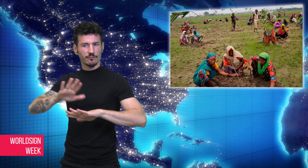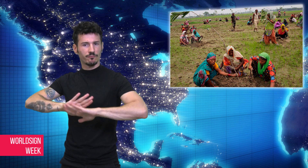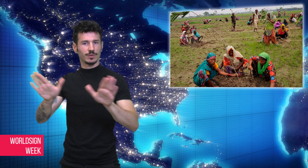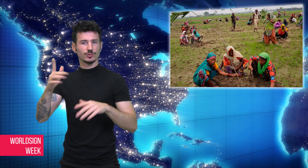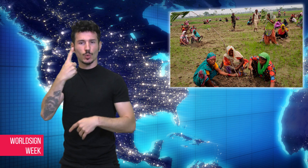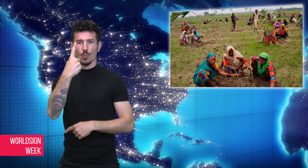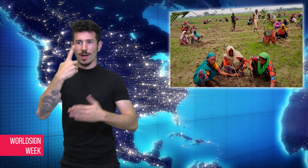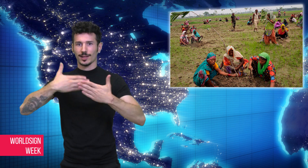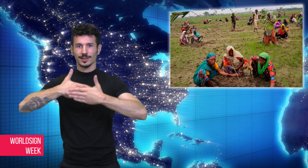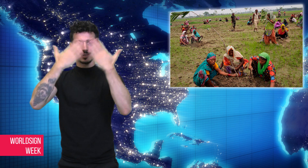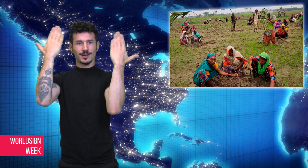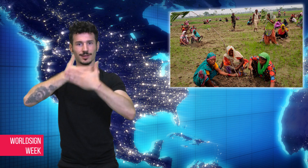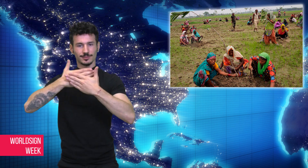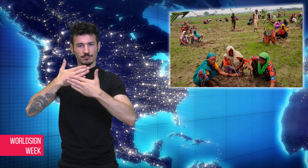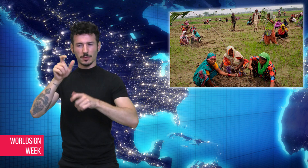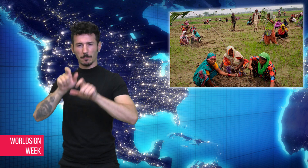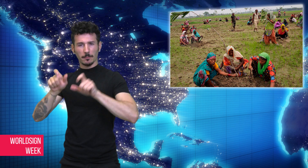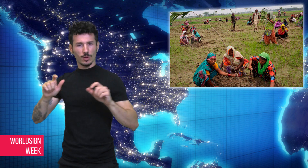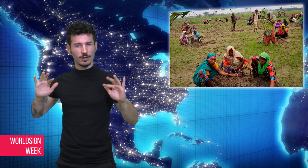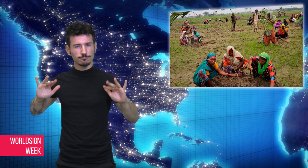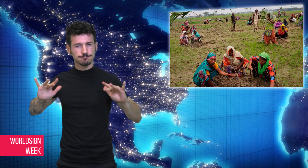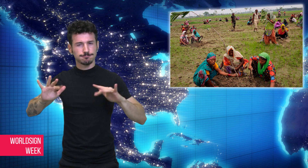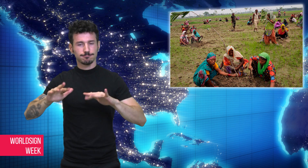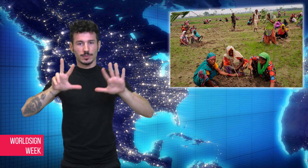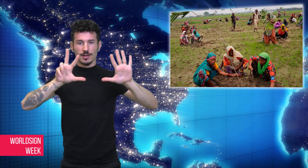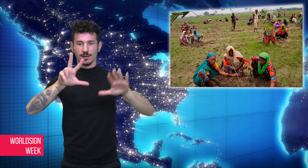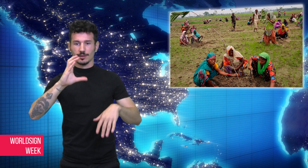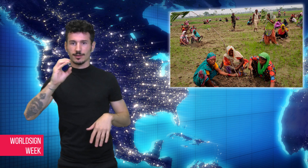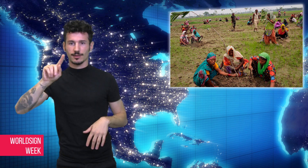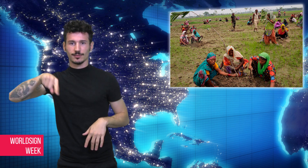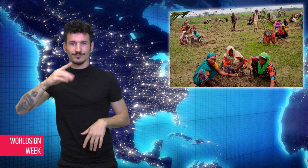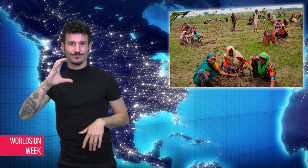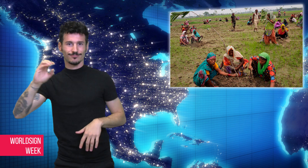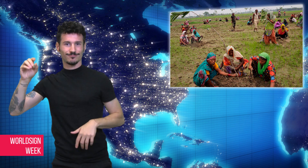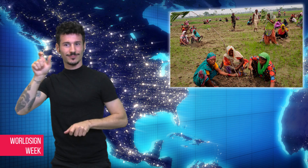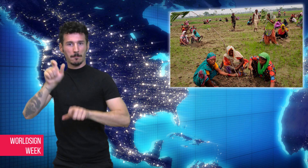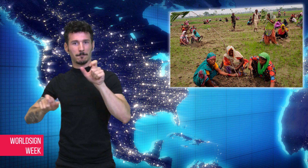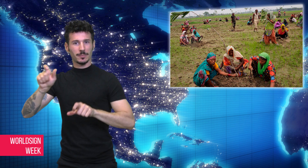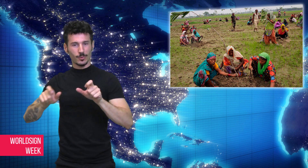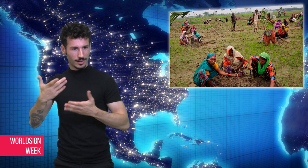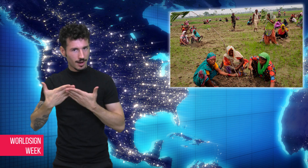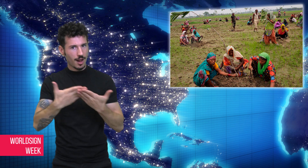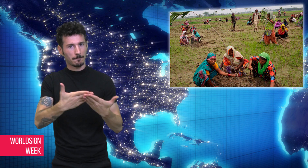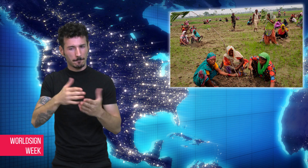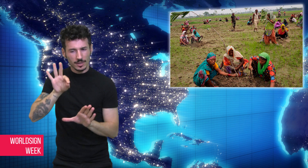India planted 49.3 million trees in just one day with